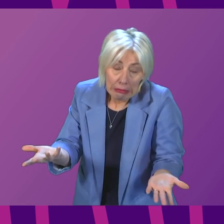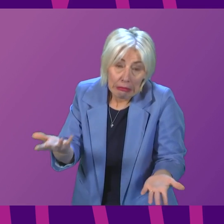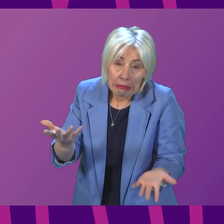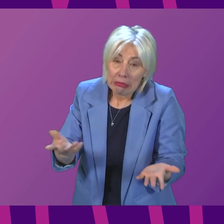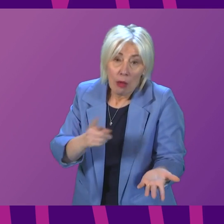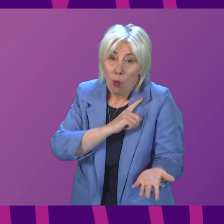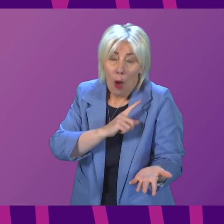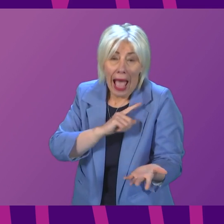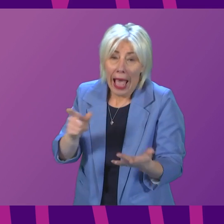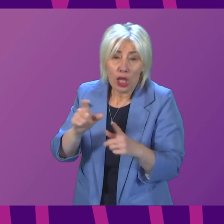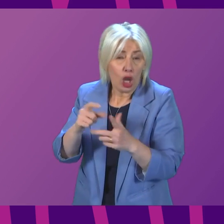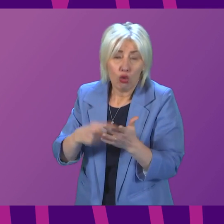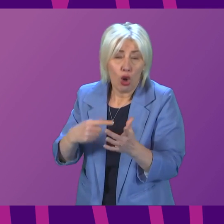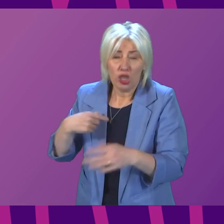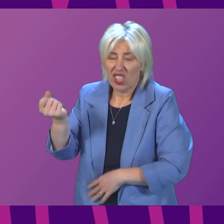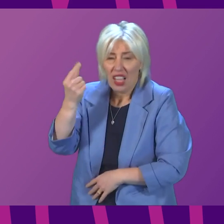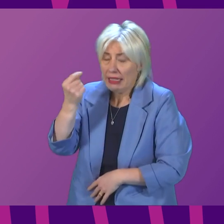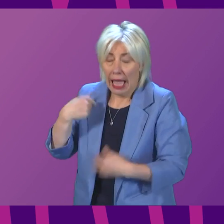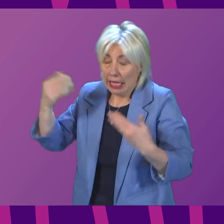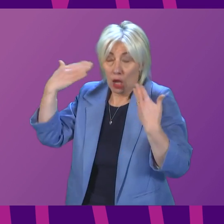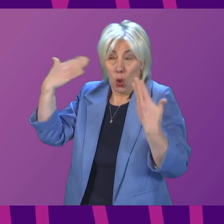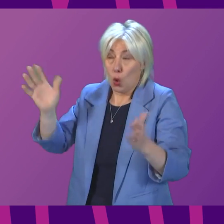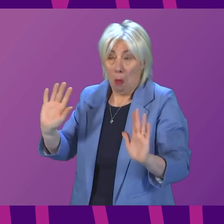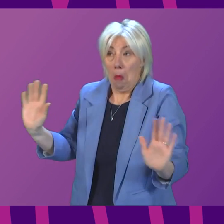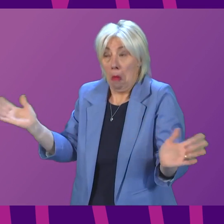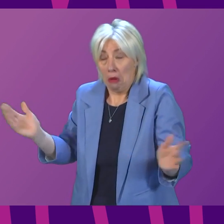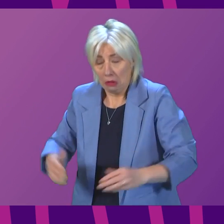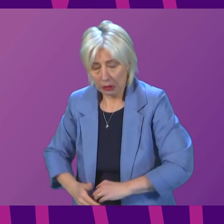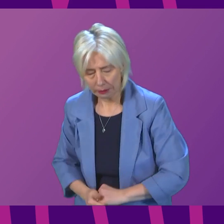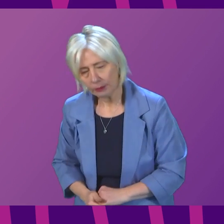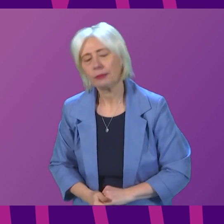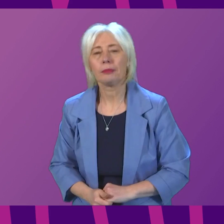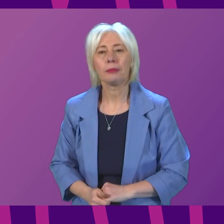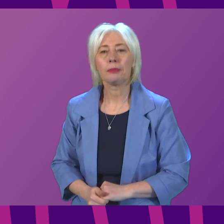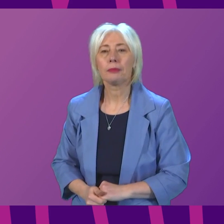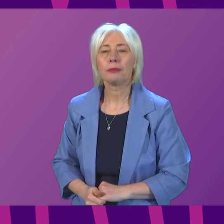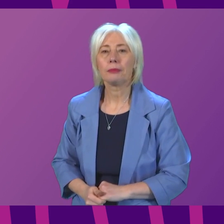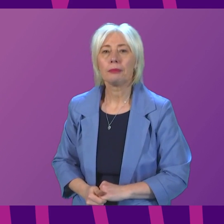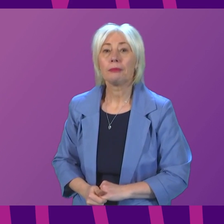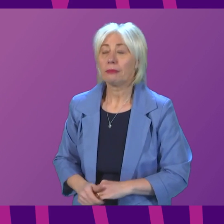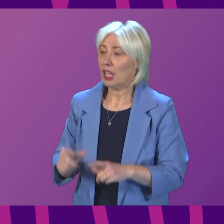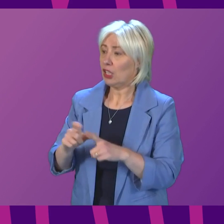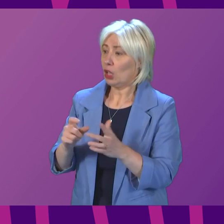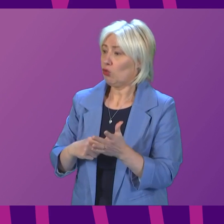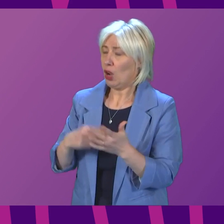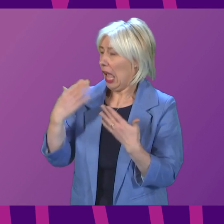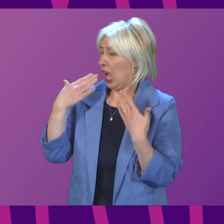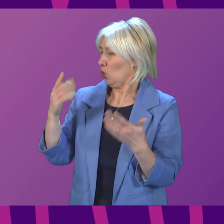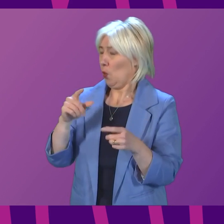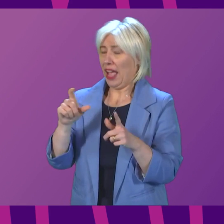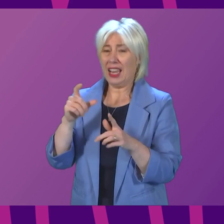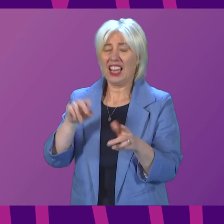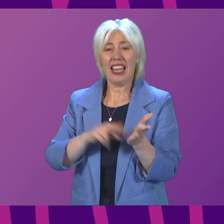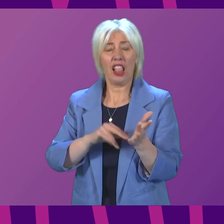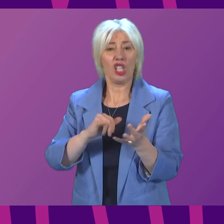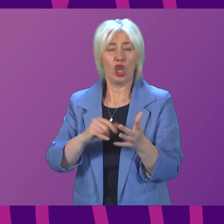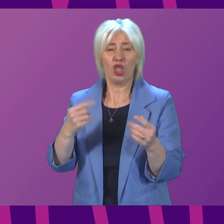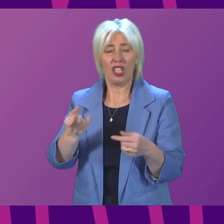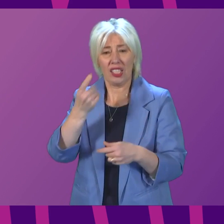I do not know why it is evading Nicola Sturgeon to just accept that it is chopping the bottoms